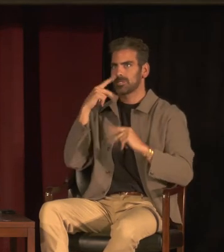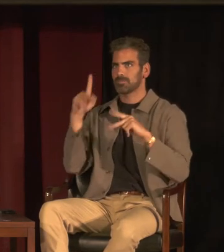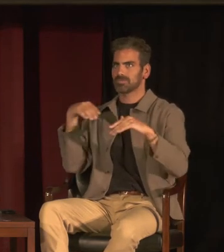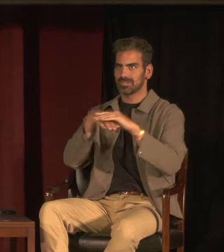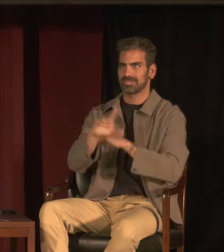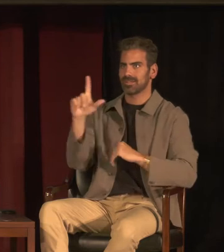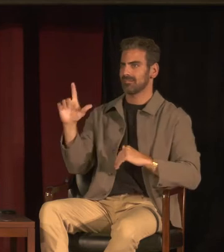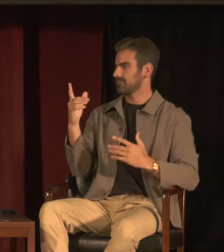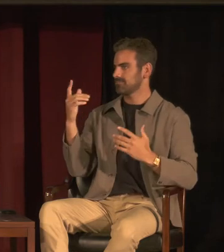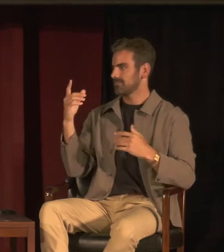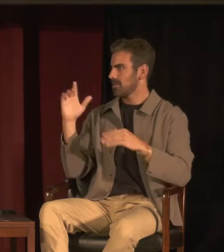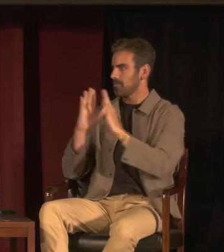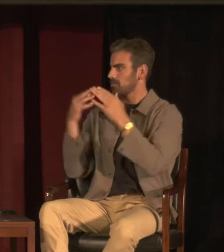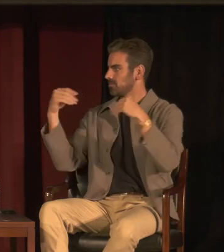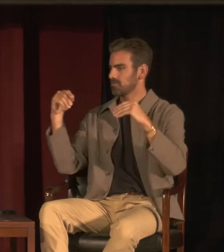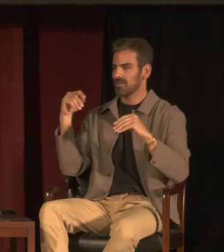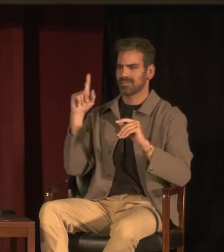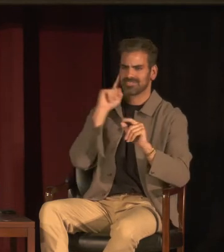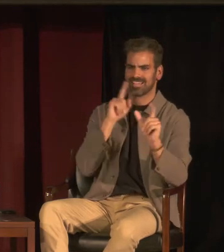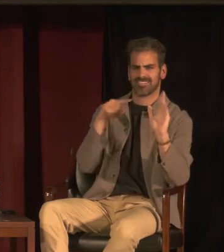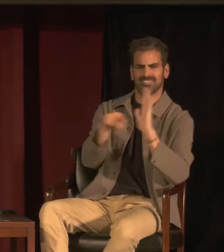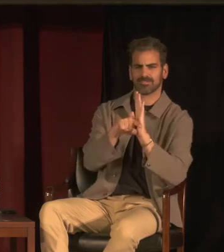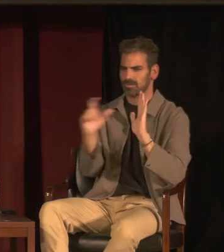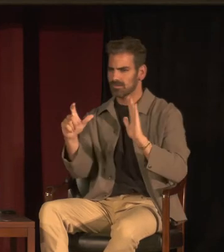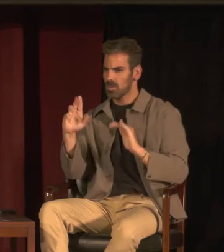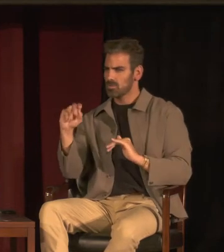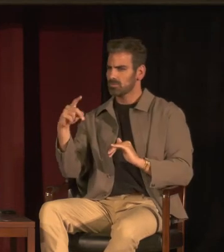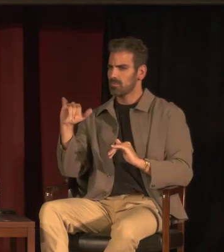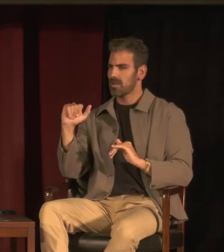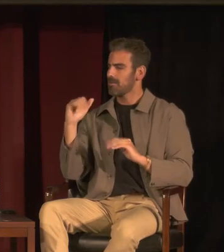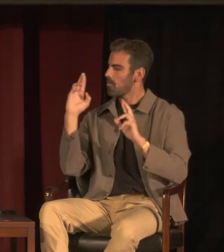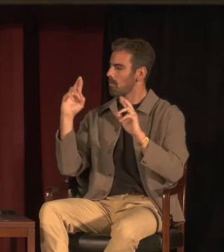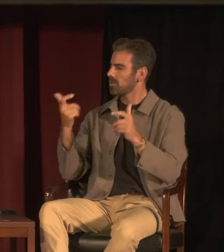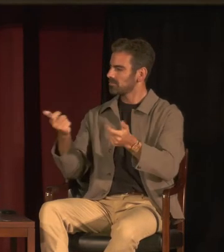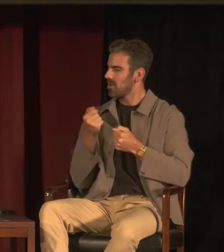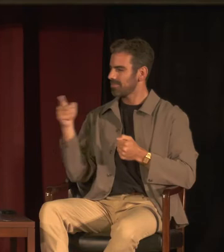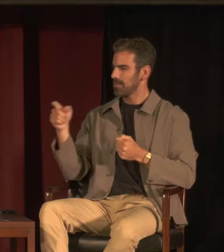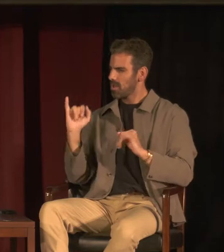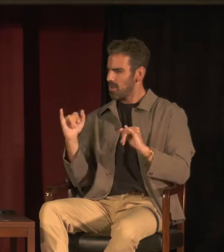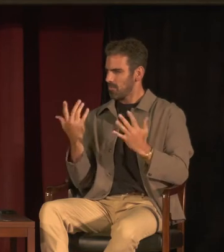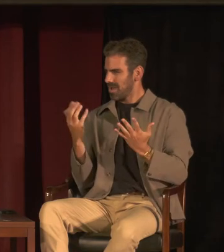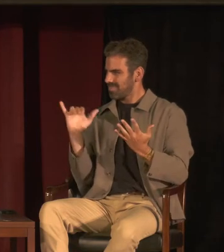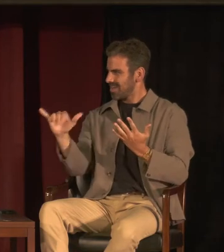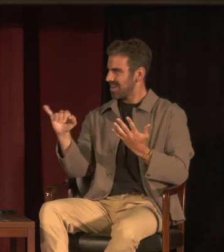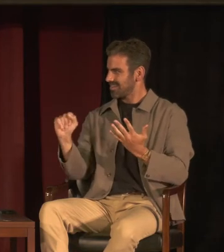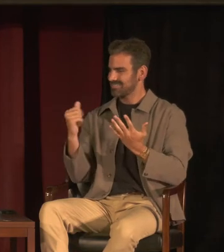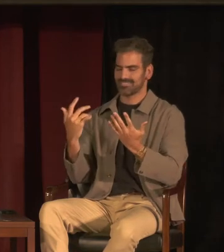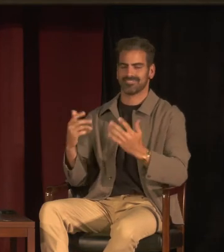positive ideal, putting that together. I wanted somebody to walk into Barnes and Noble and see that with this negative and positive and pull from that juxtaposition that they